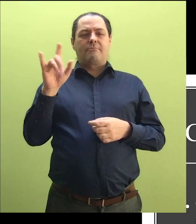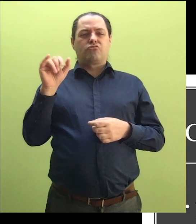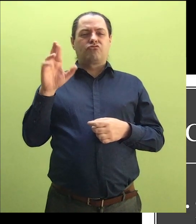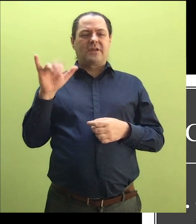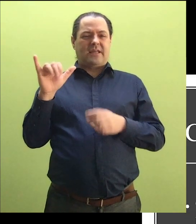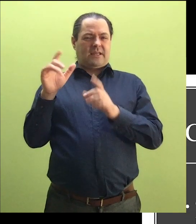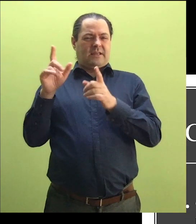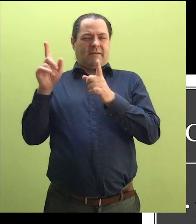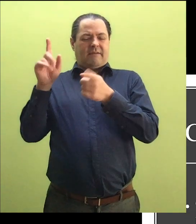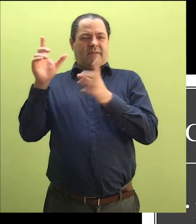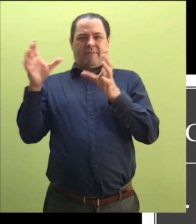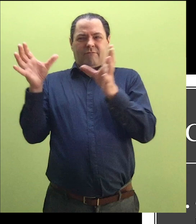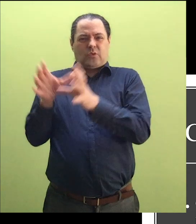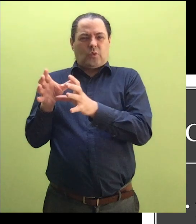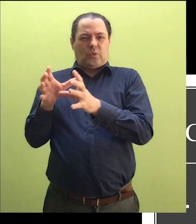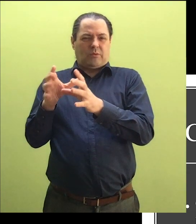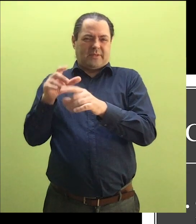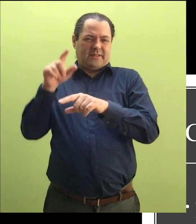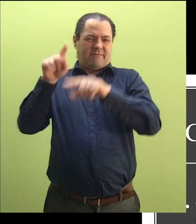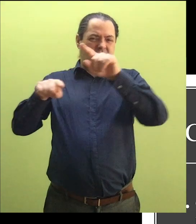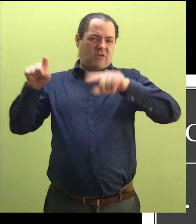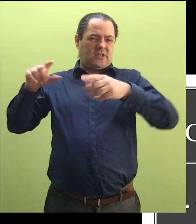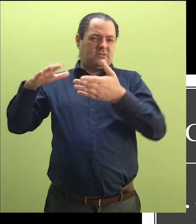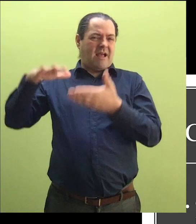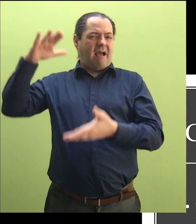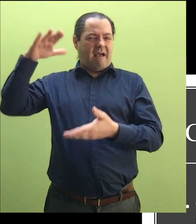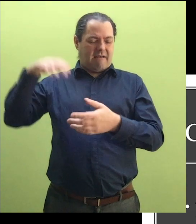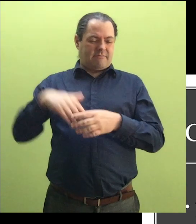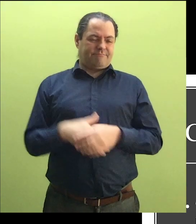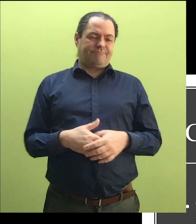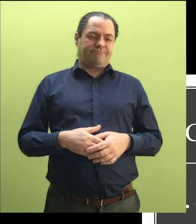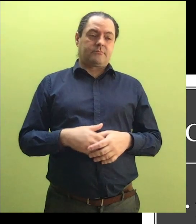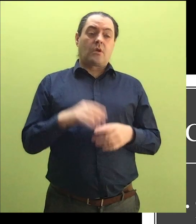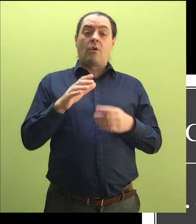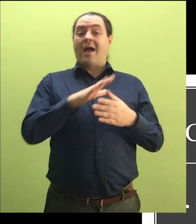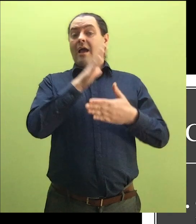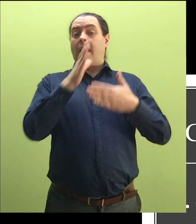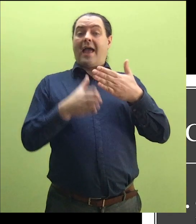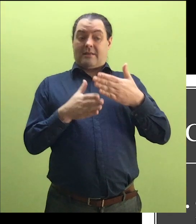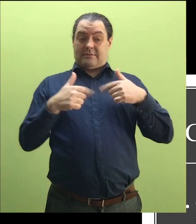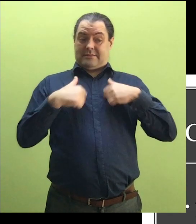conclude our findings, the causative and inchoative alternation in Turkish Sign Language manifests itself in the